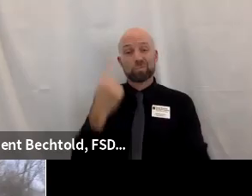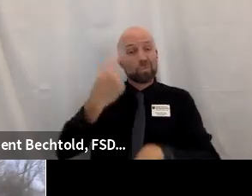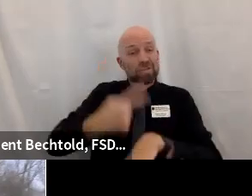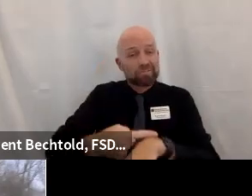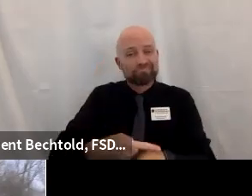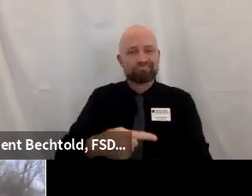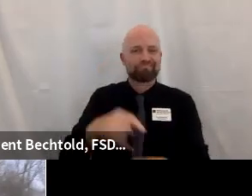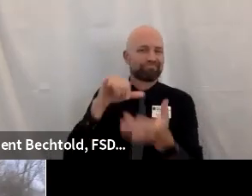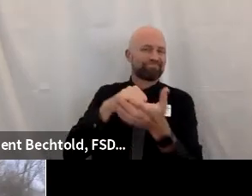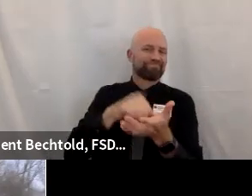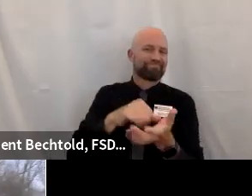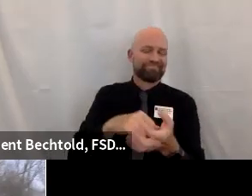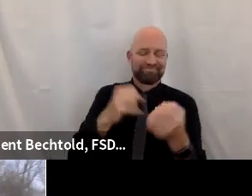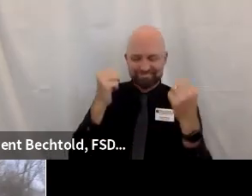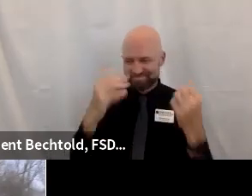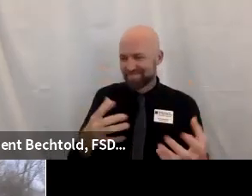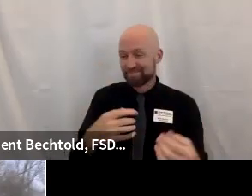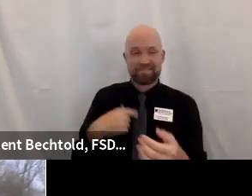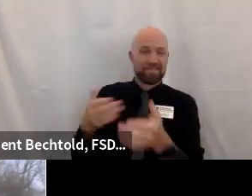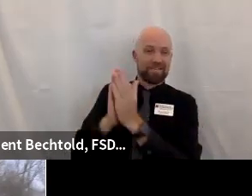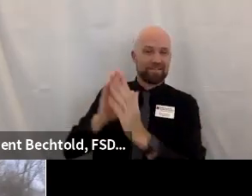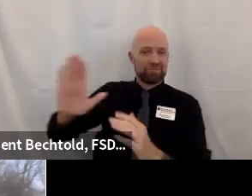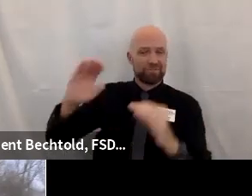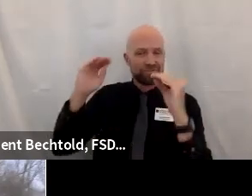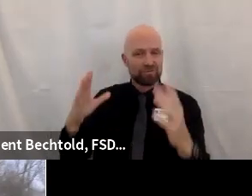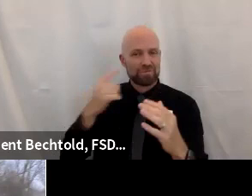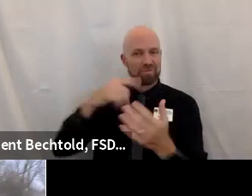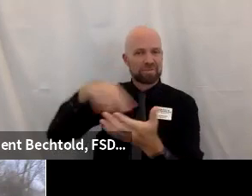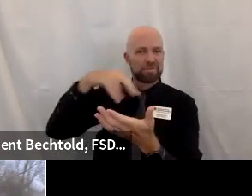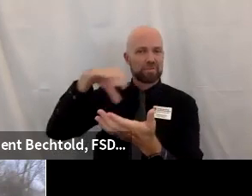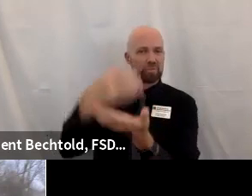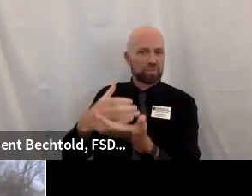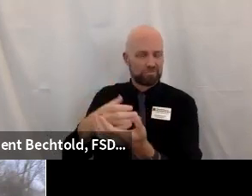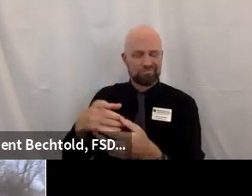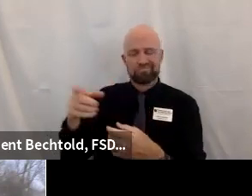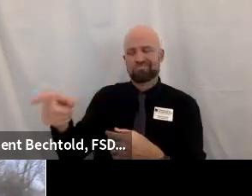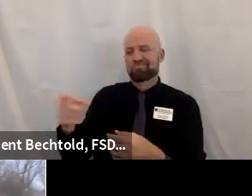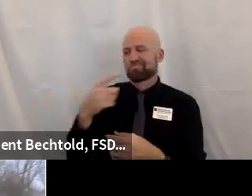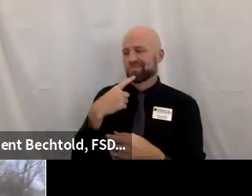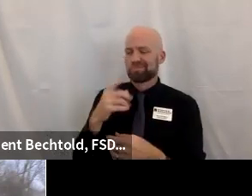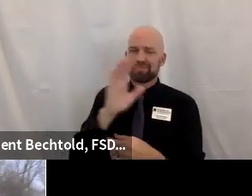Do you think she practiced it? It's impossible that she would have just done this just one time. I asked her teacher for her dance troupe and